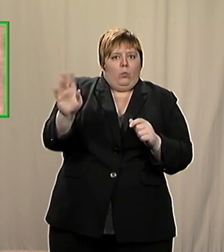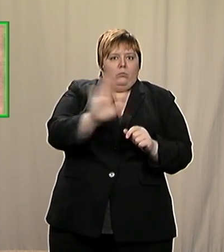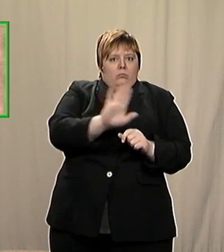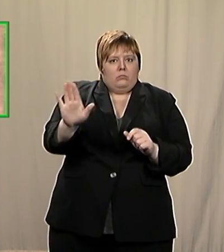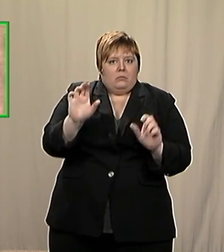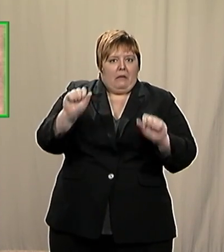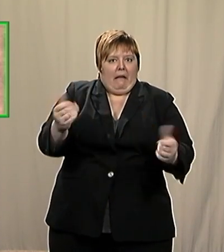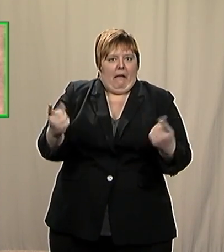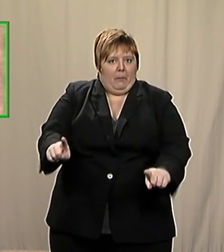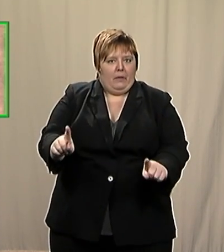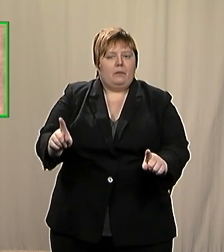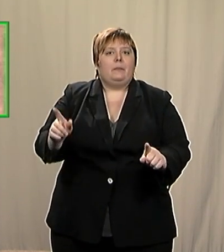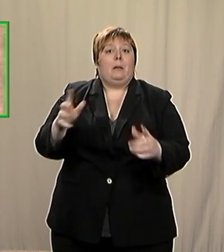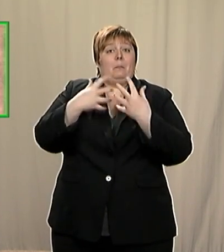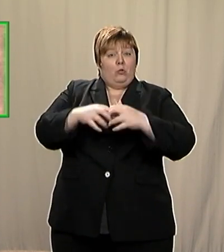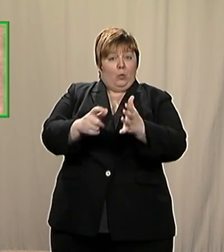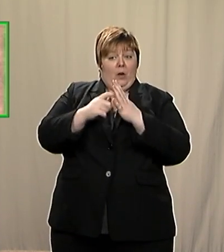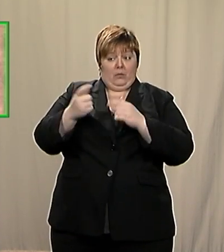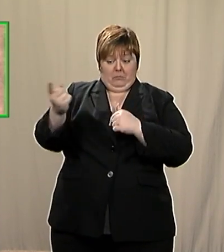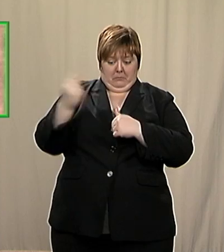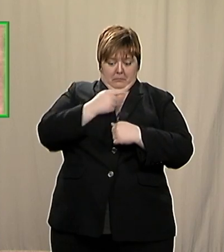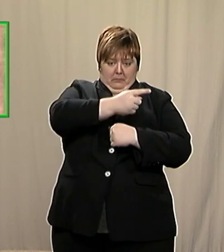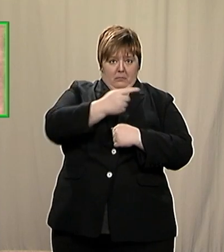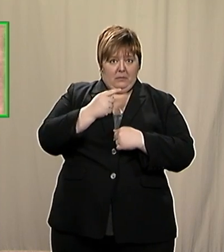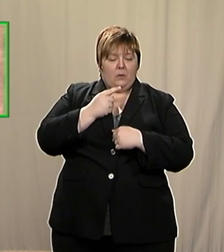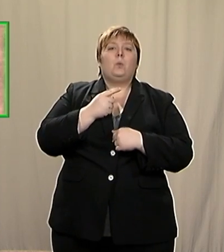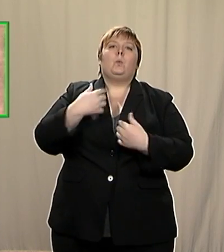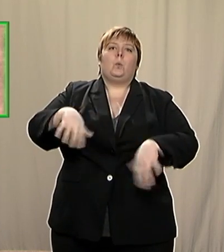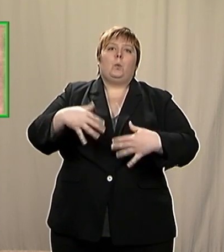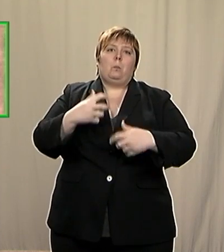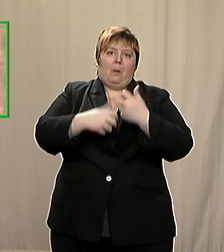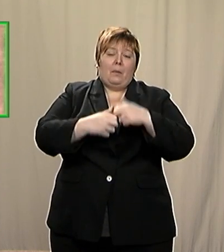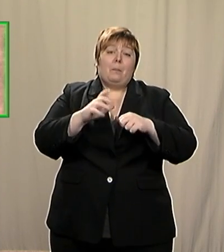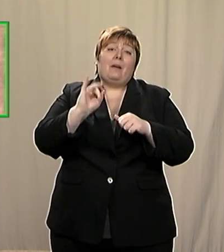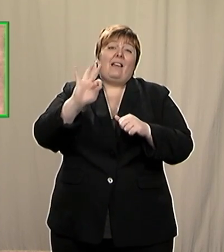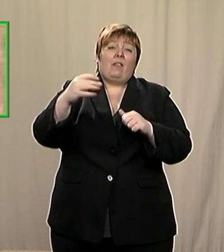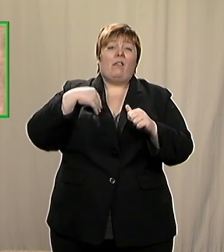Let's look at some of the alternatives.